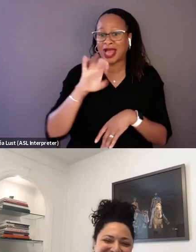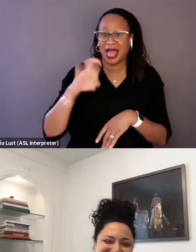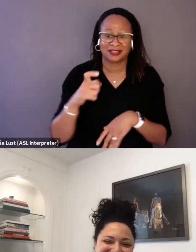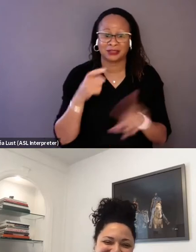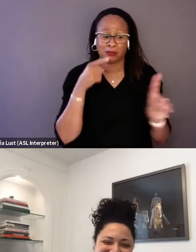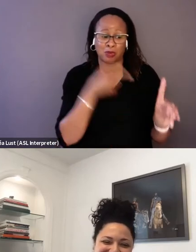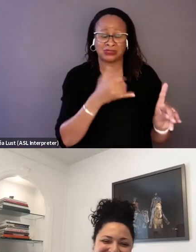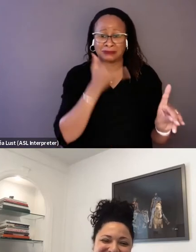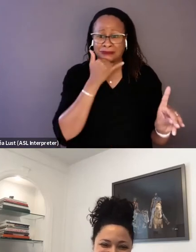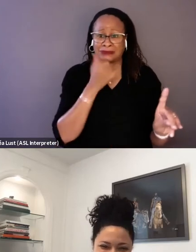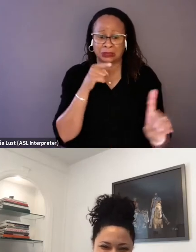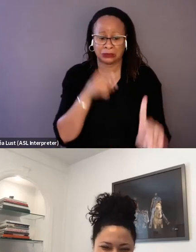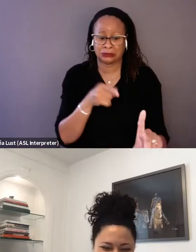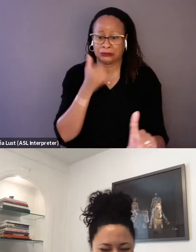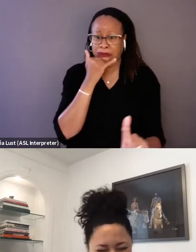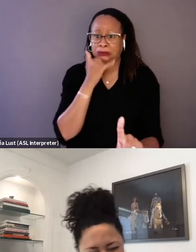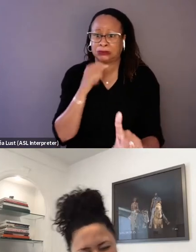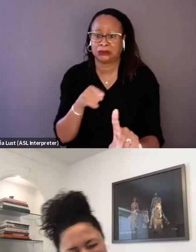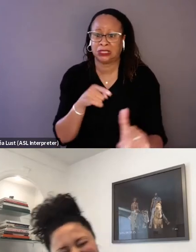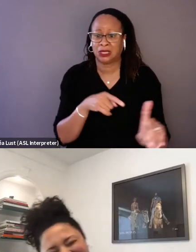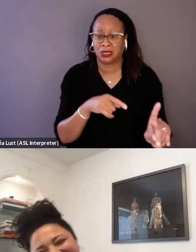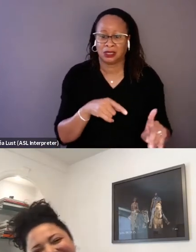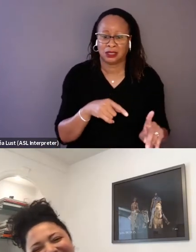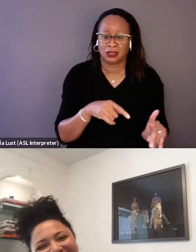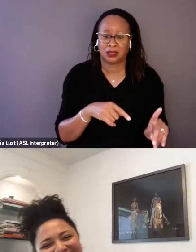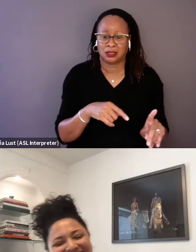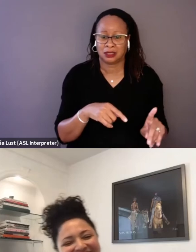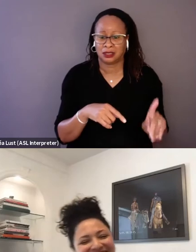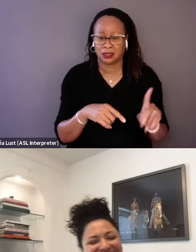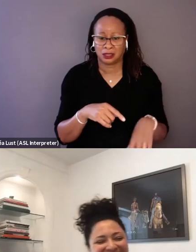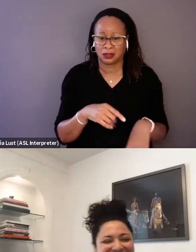I called this one episode two, I call this one episode six.